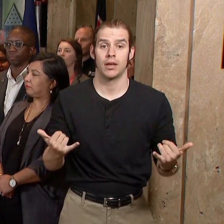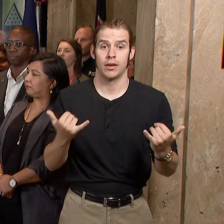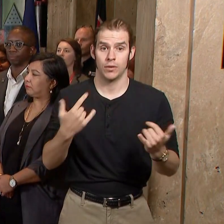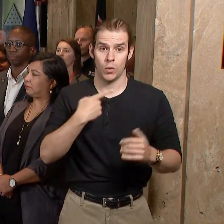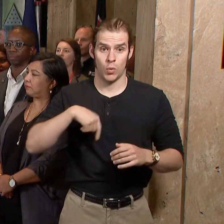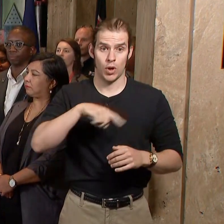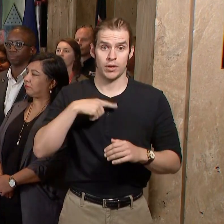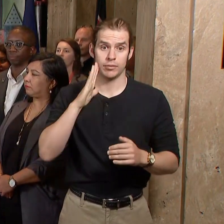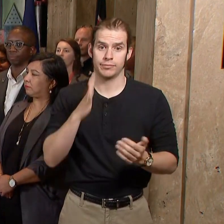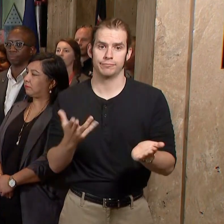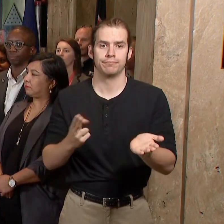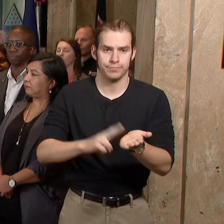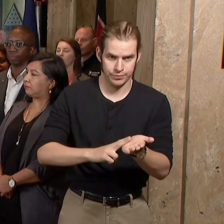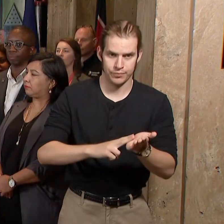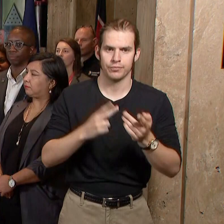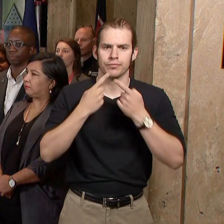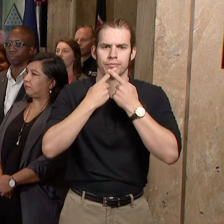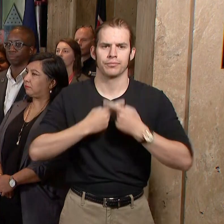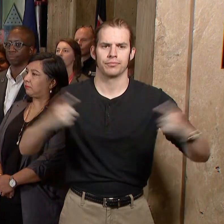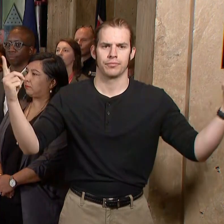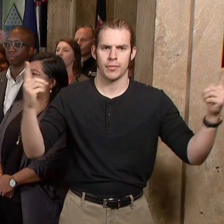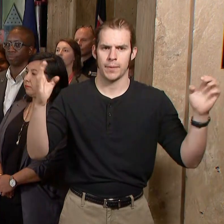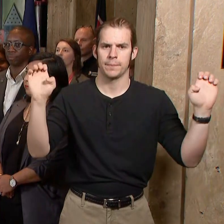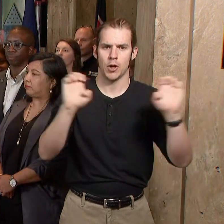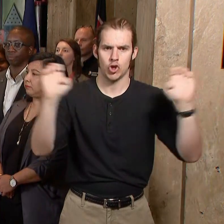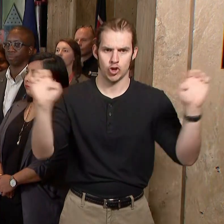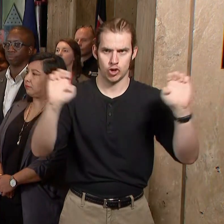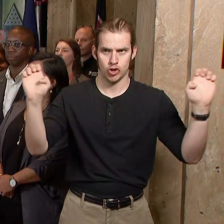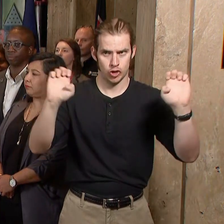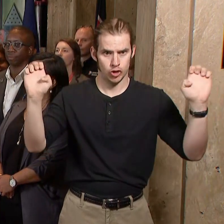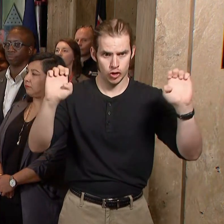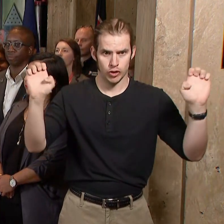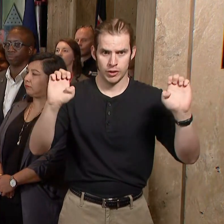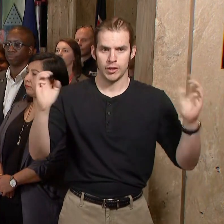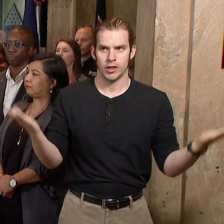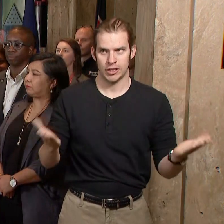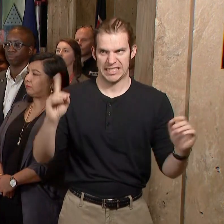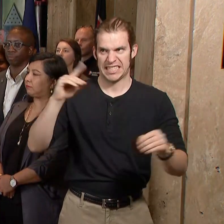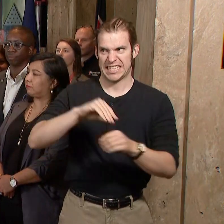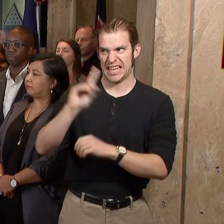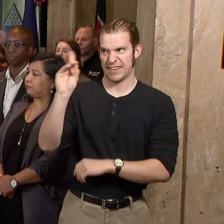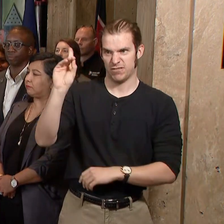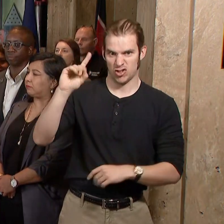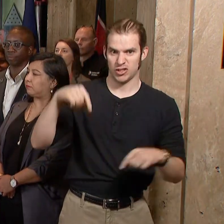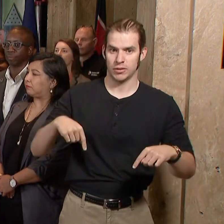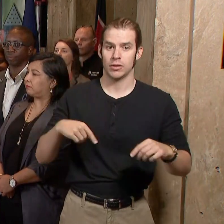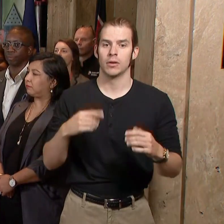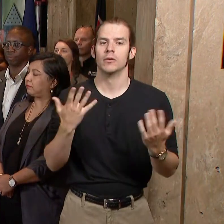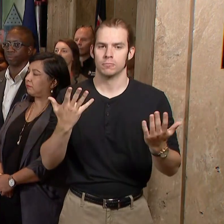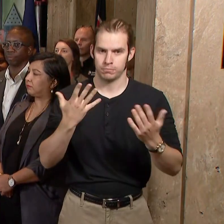here in the city of Denver to declare an emergency around homelessness. That will involve a couple of things.